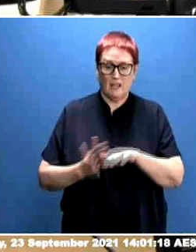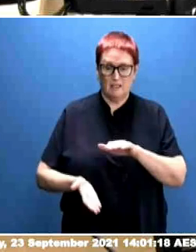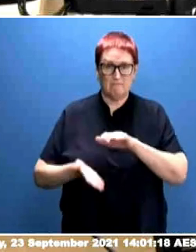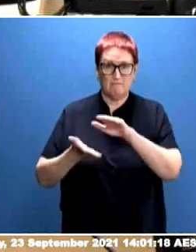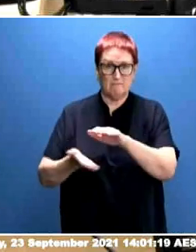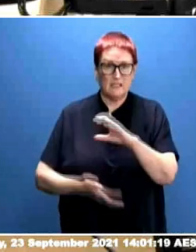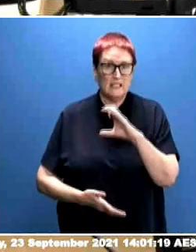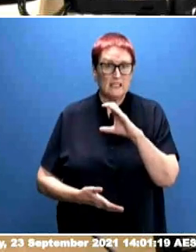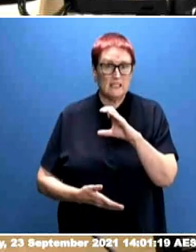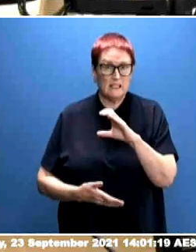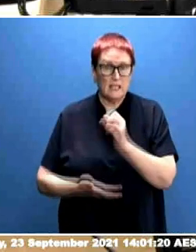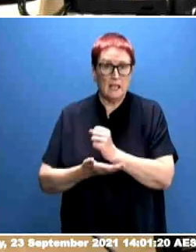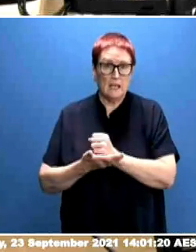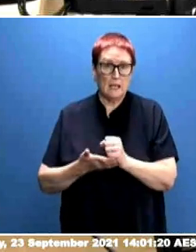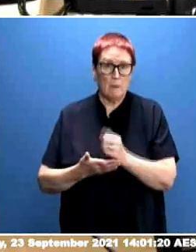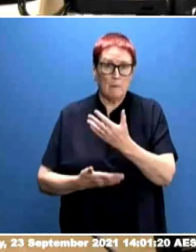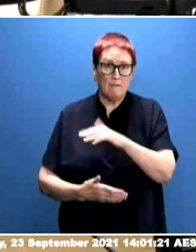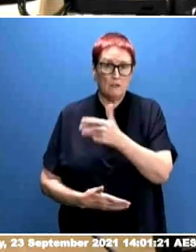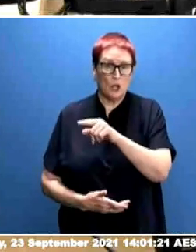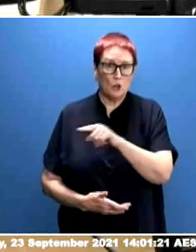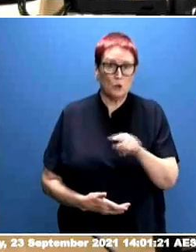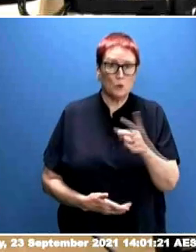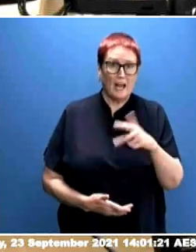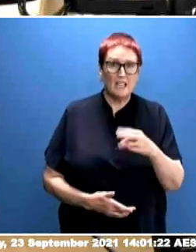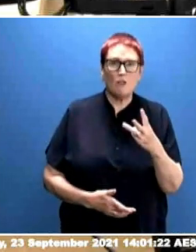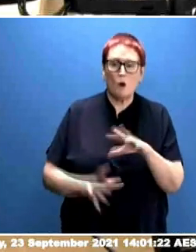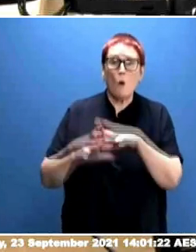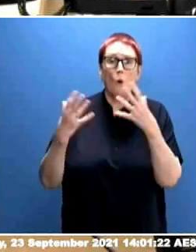C at Tabs 59 to 83, 25 documents.